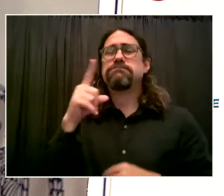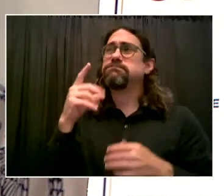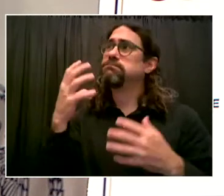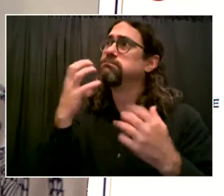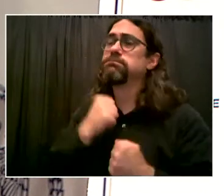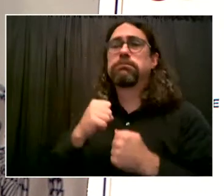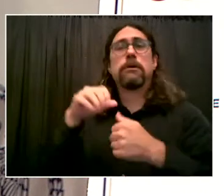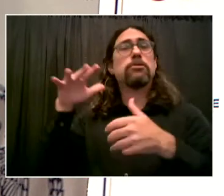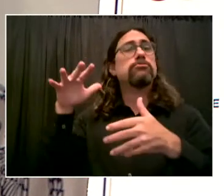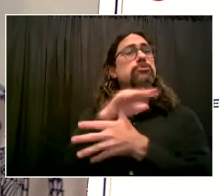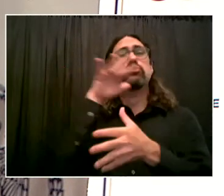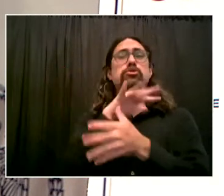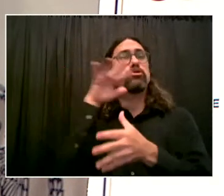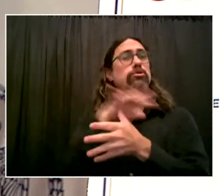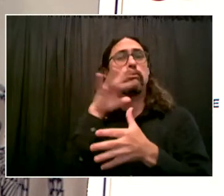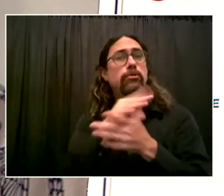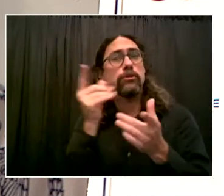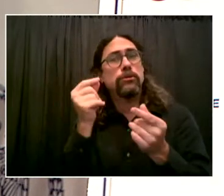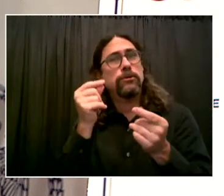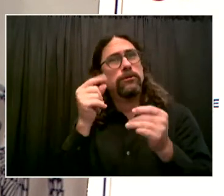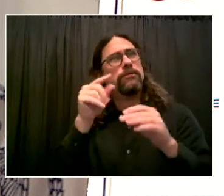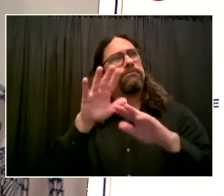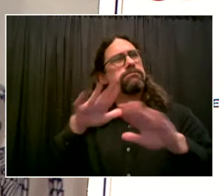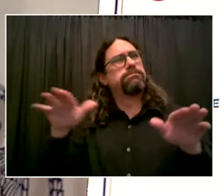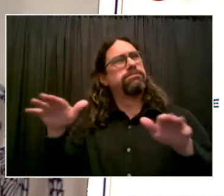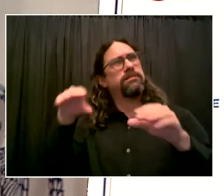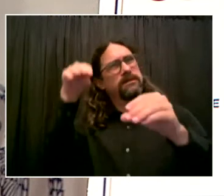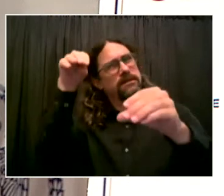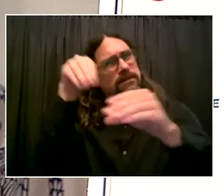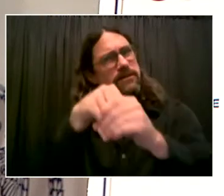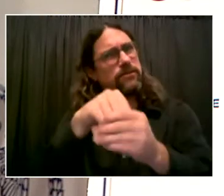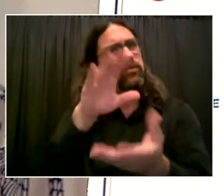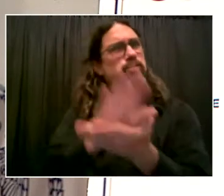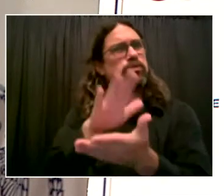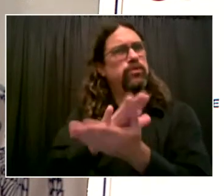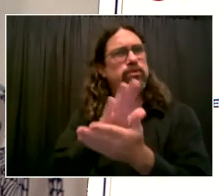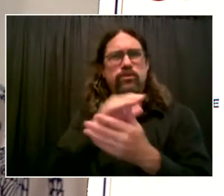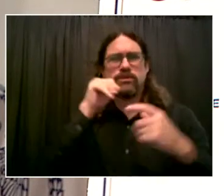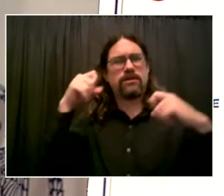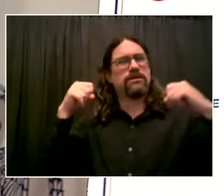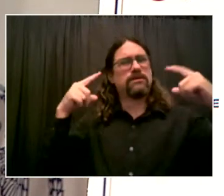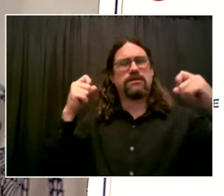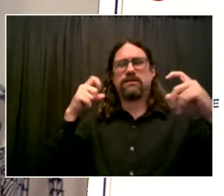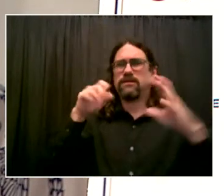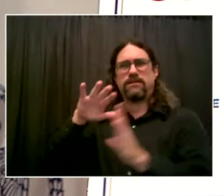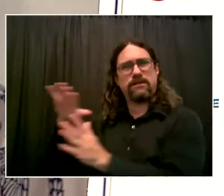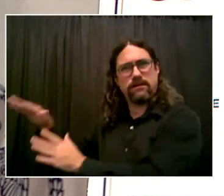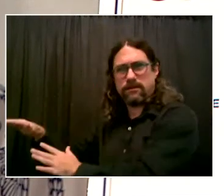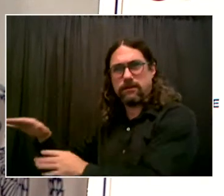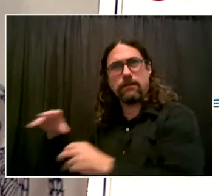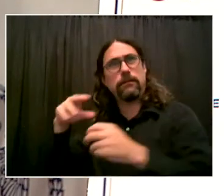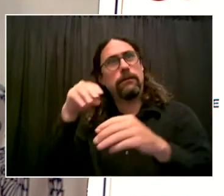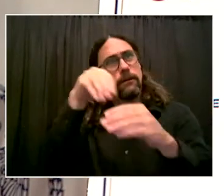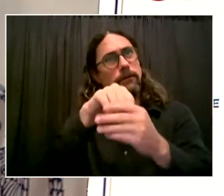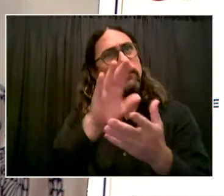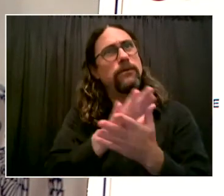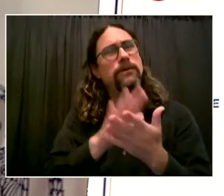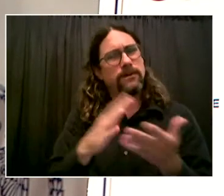HAVE BEEN THROUGH. SO THEY CAN GET BACK ON TRACK EDUCATIONALLY. WE NEED UOR KIDS BACK IN SCHOOL